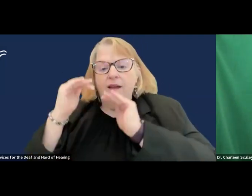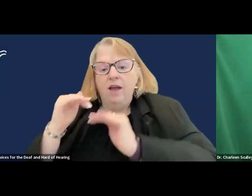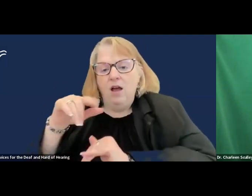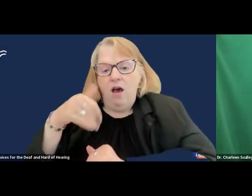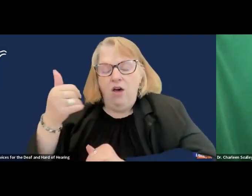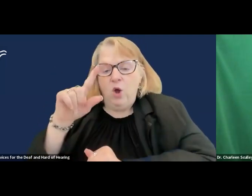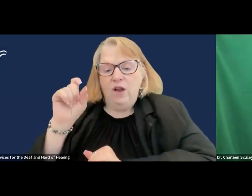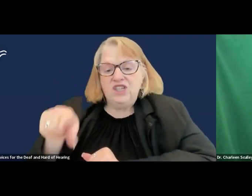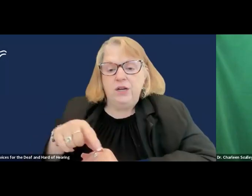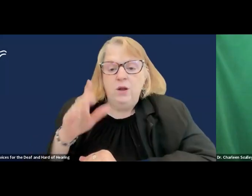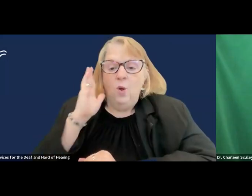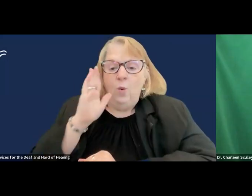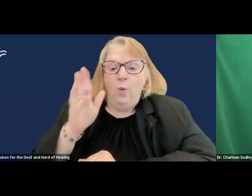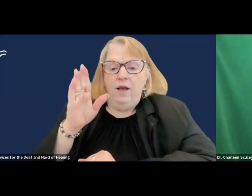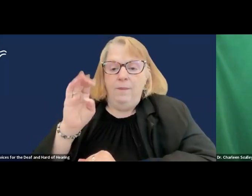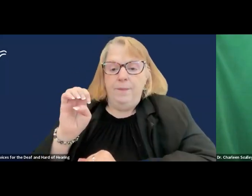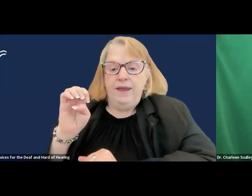[Interpreter for Brenda] Okay, social workers and case management. Great.